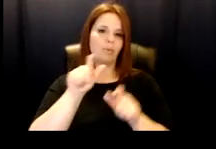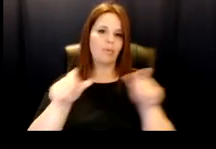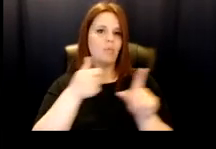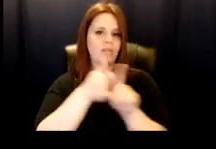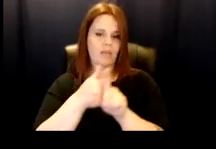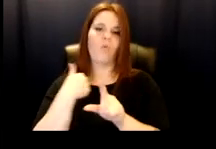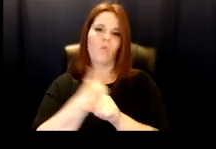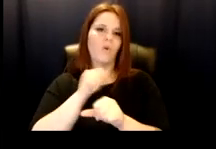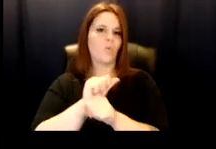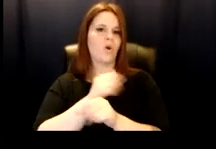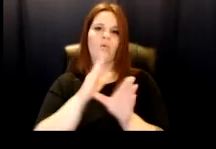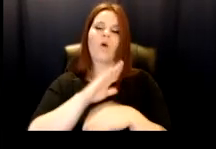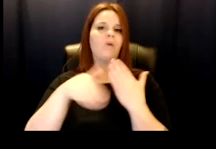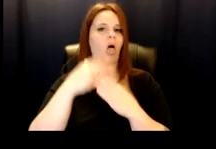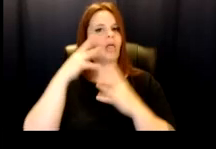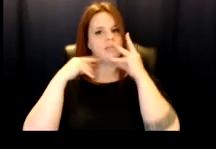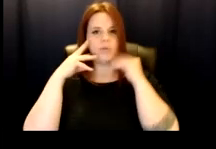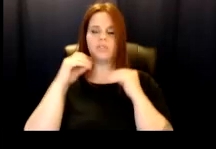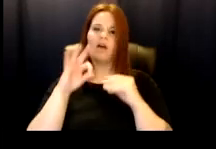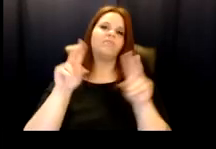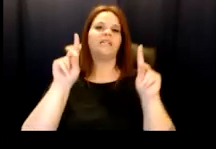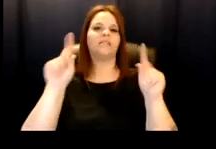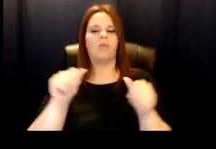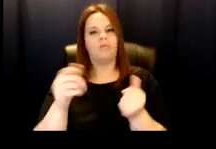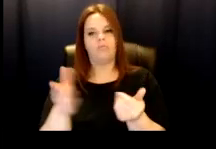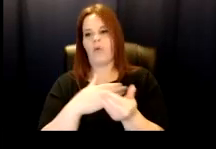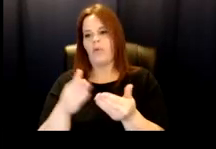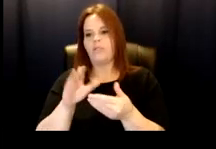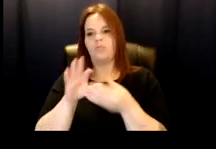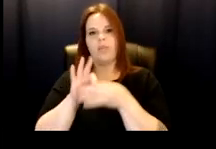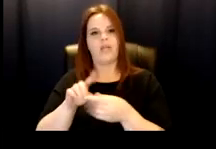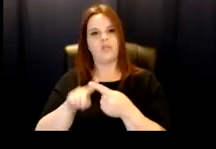all experiences of disability, whether it's related to children with developmental disabilities